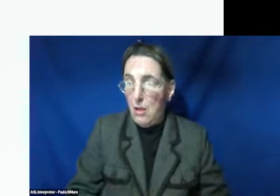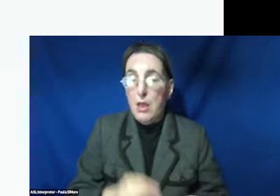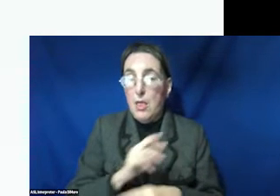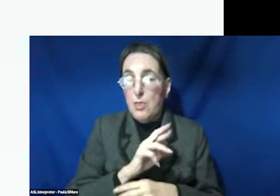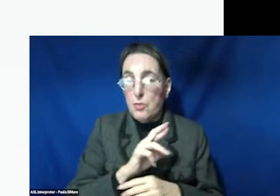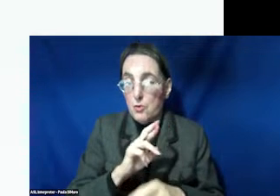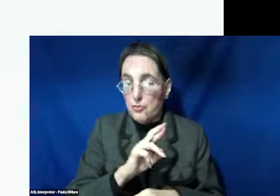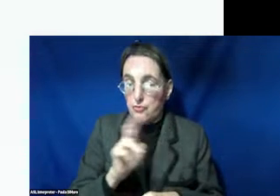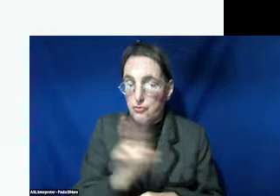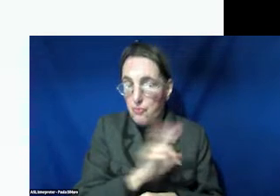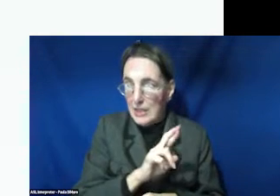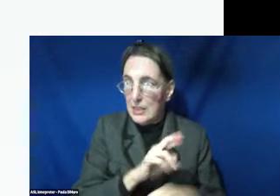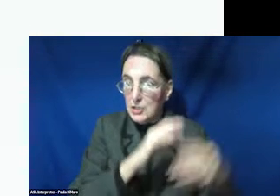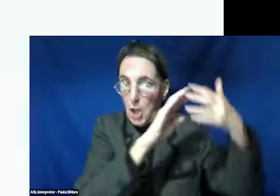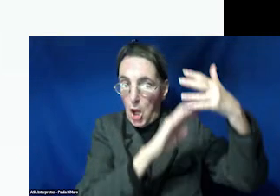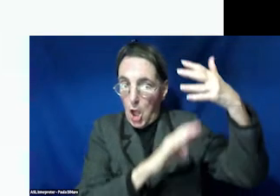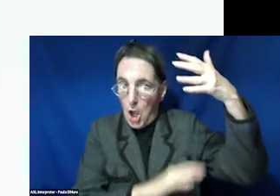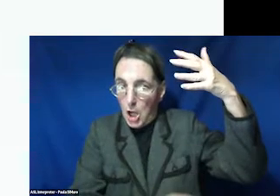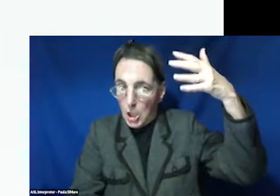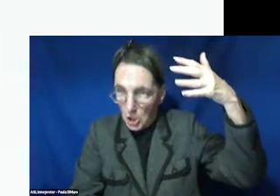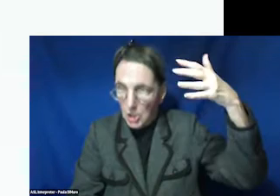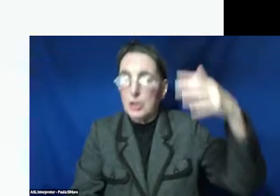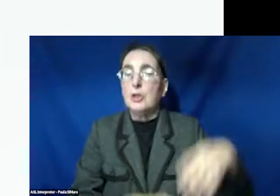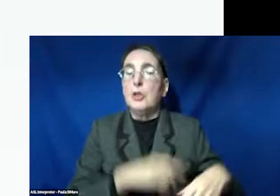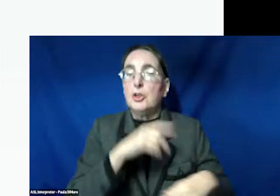So this is your saved selections of everything you selected.